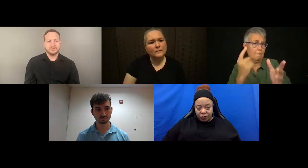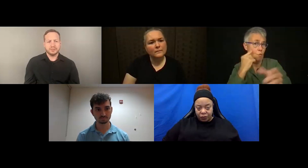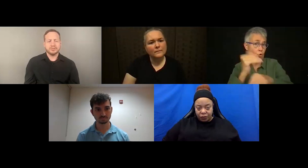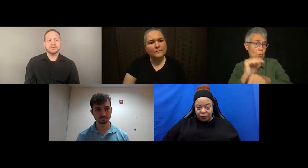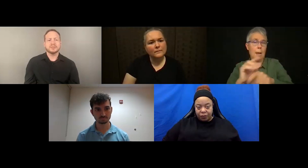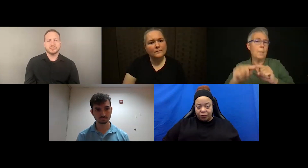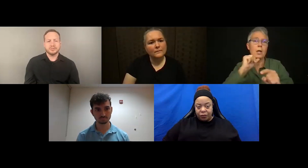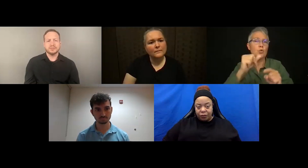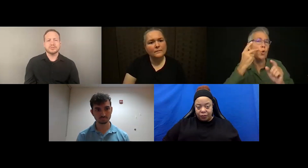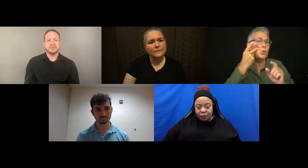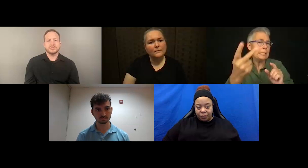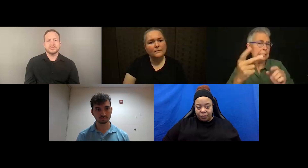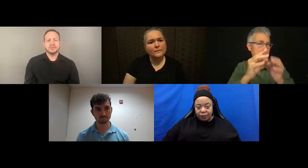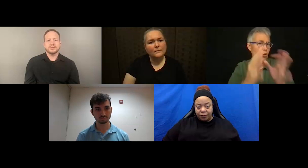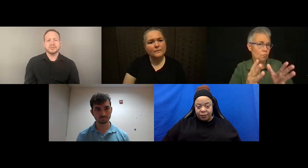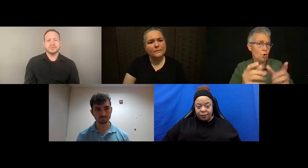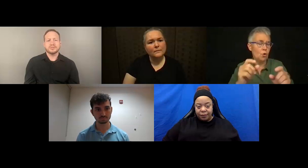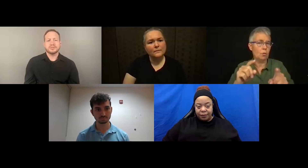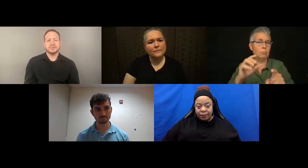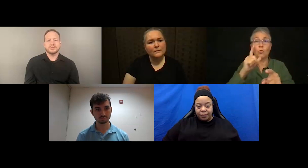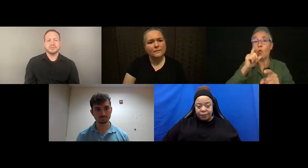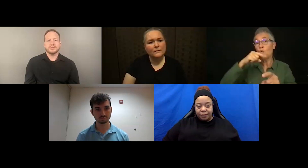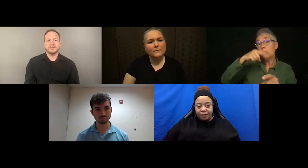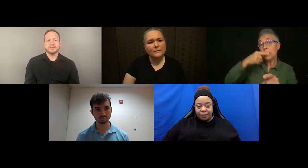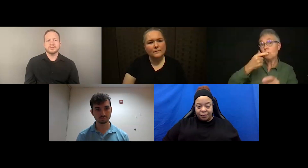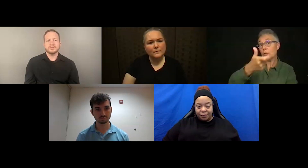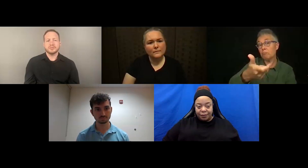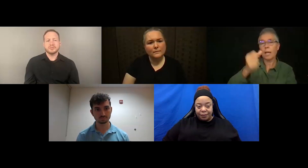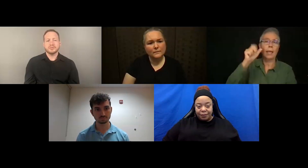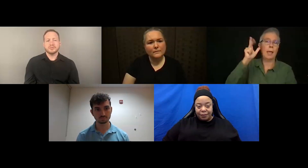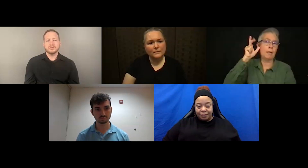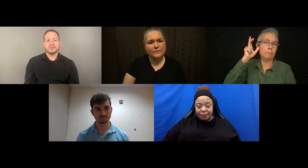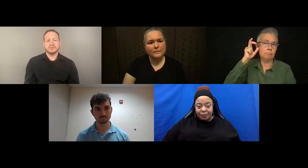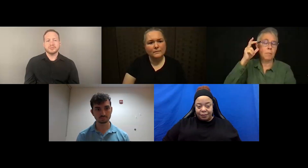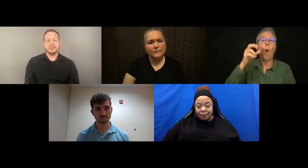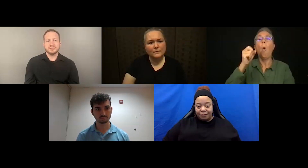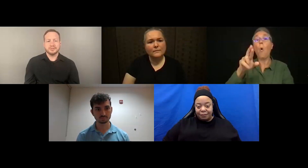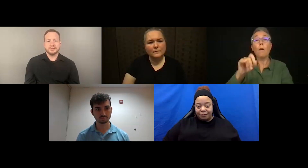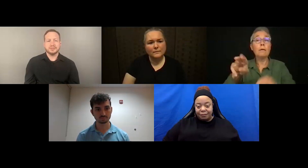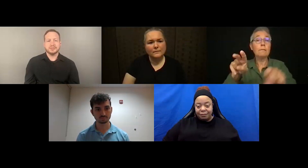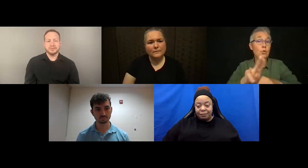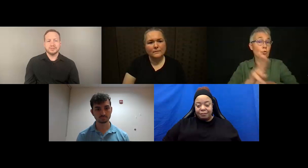voicing but you might not be able to see the interpreters but if you